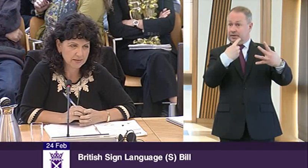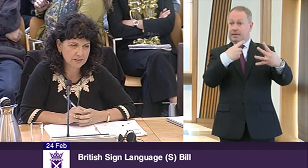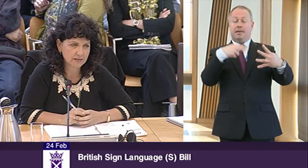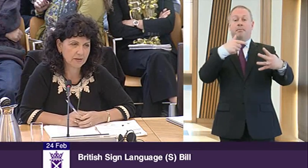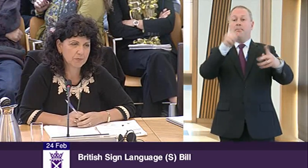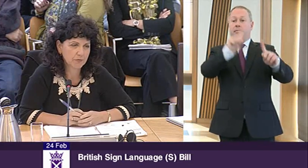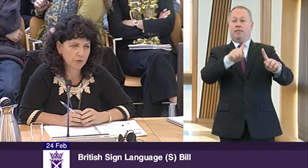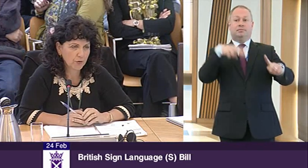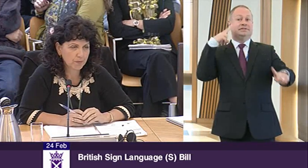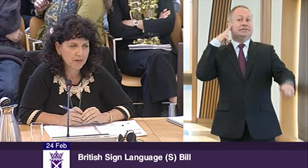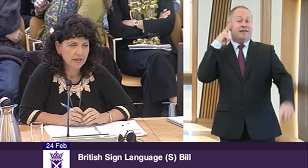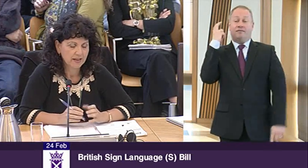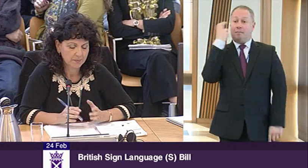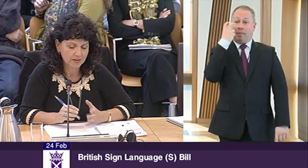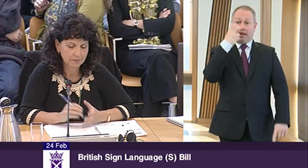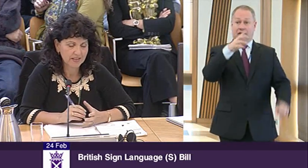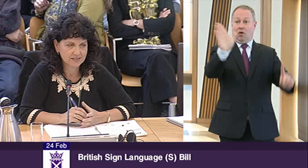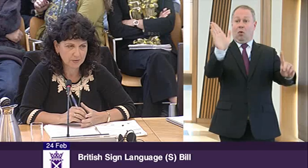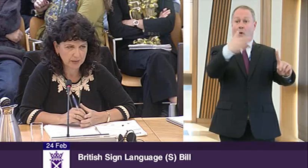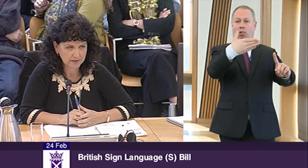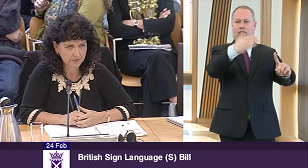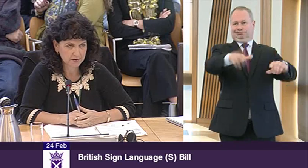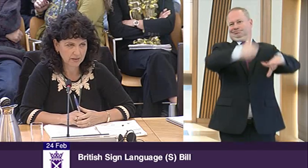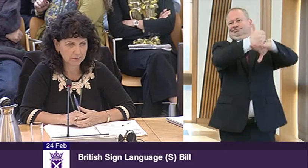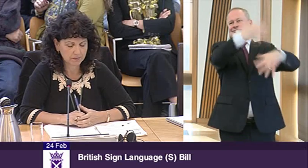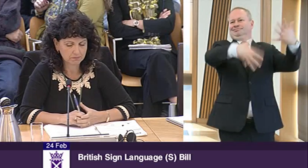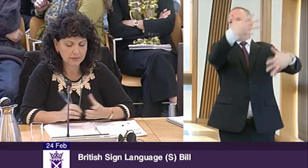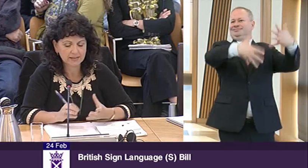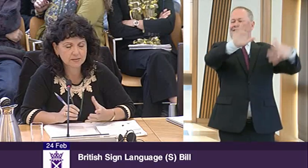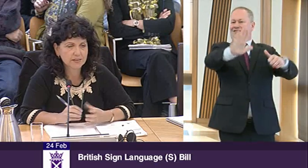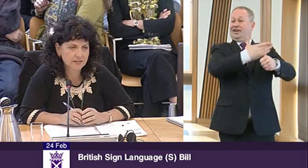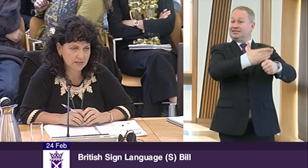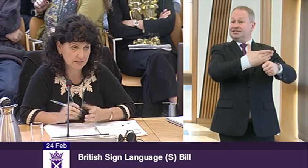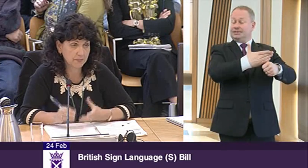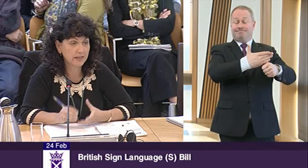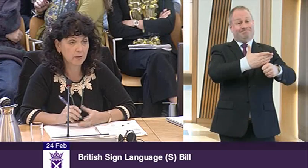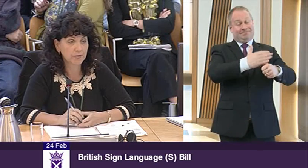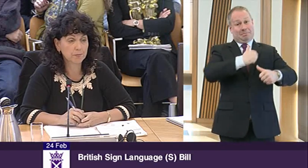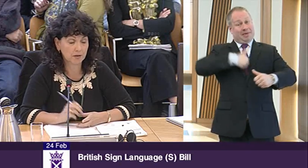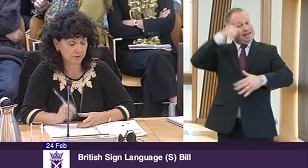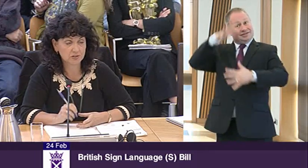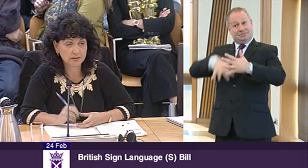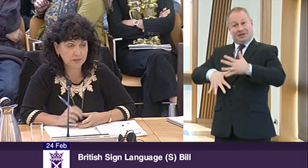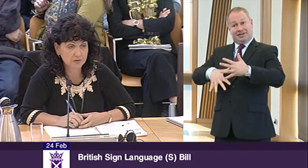who are deafblind come from a BSL background. My experience is that many of them are visually